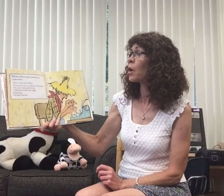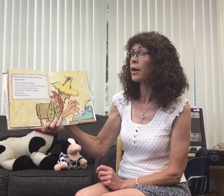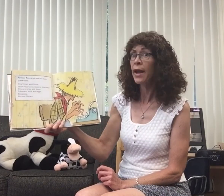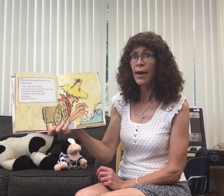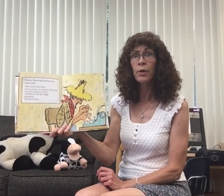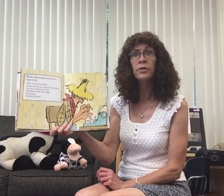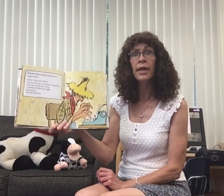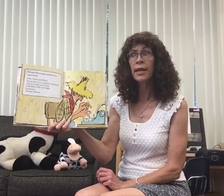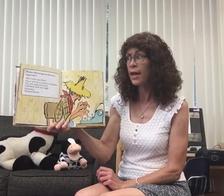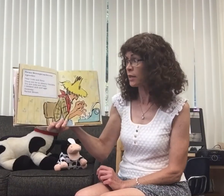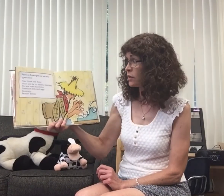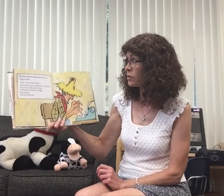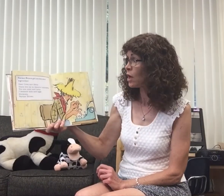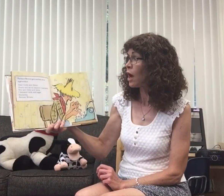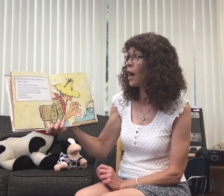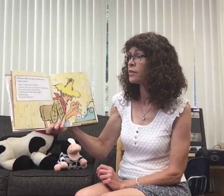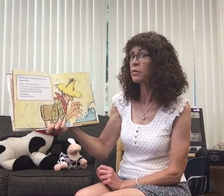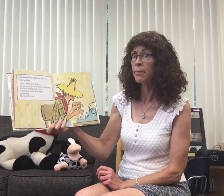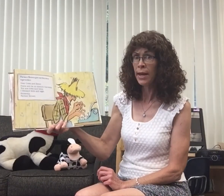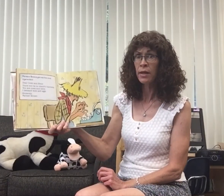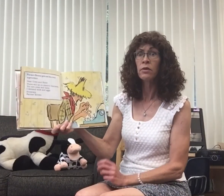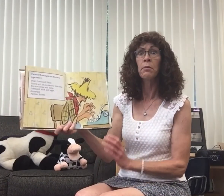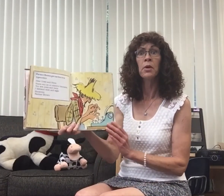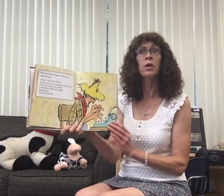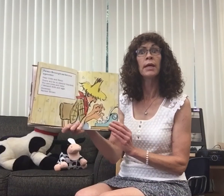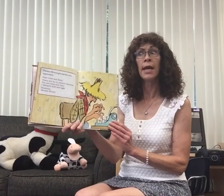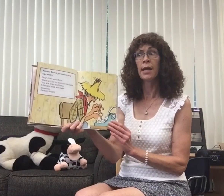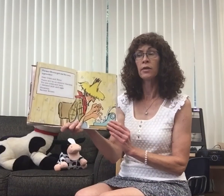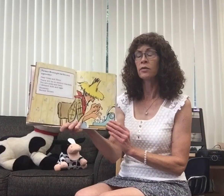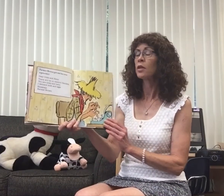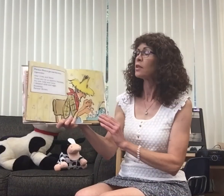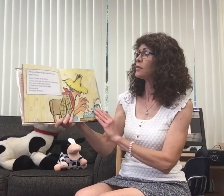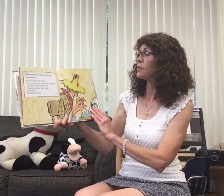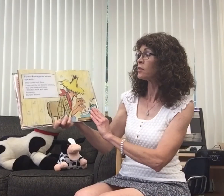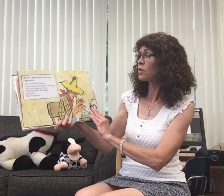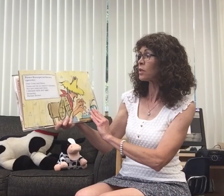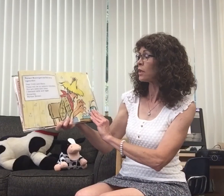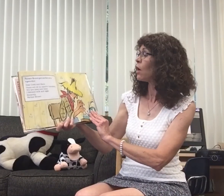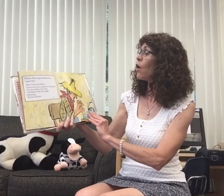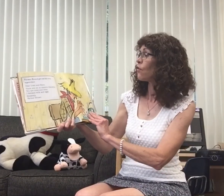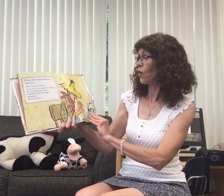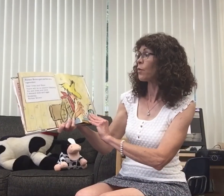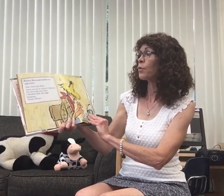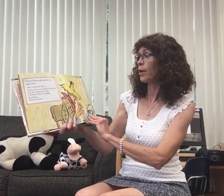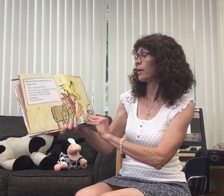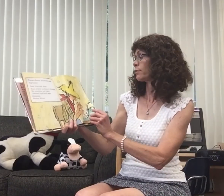You are cows and hens. I DEMAND milk and eggs. Sincerely, Farmer Brown."